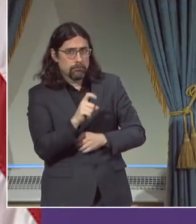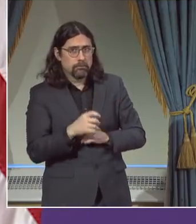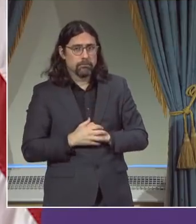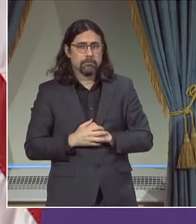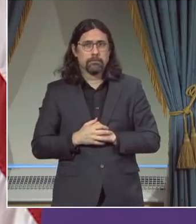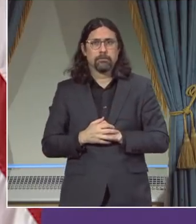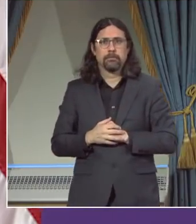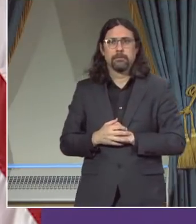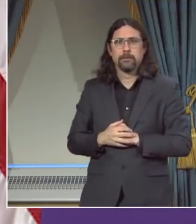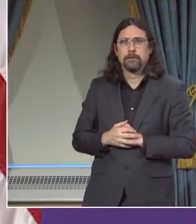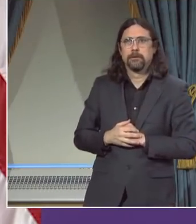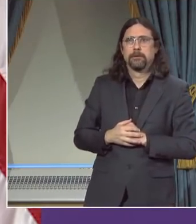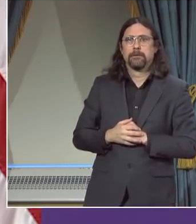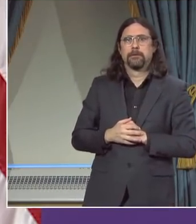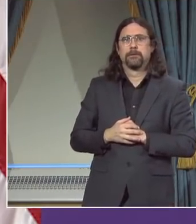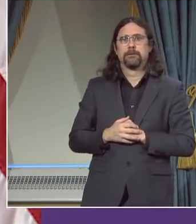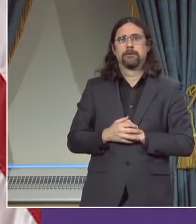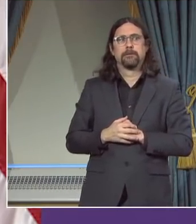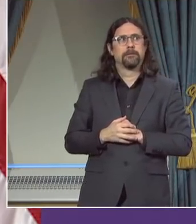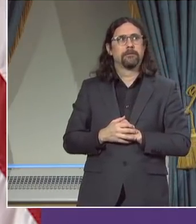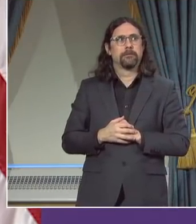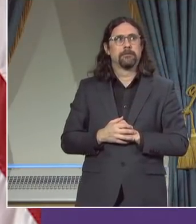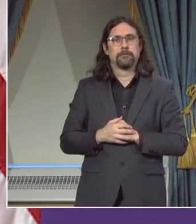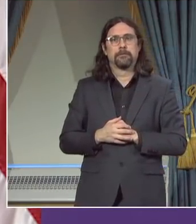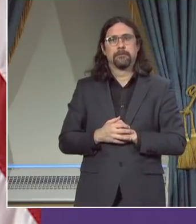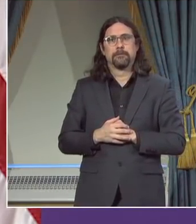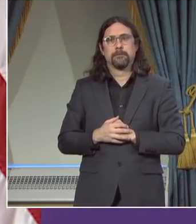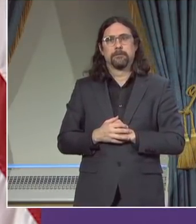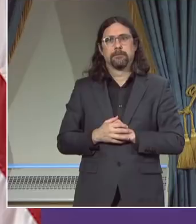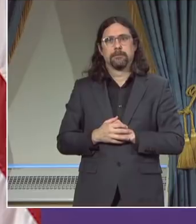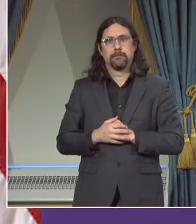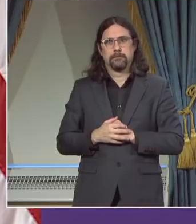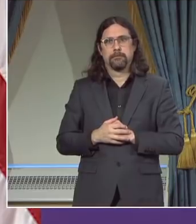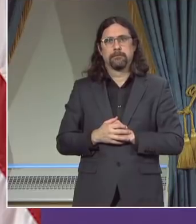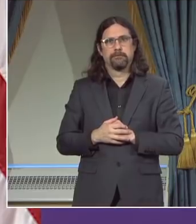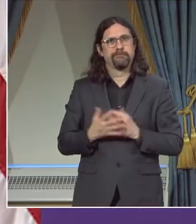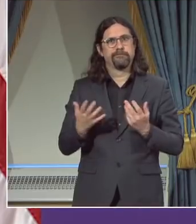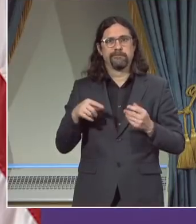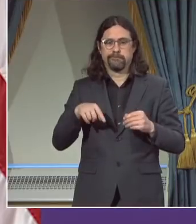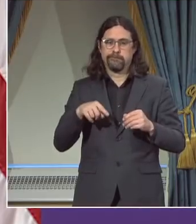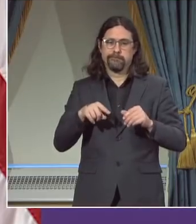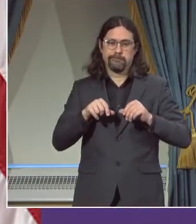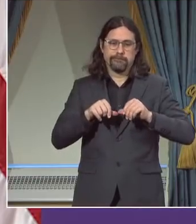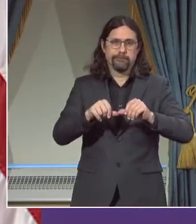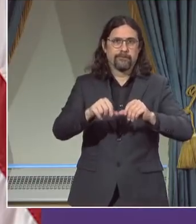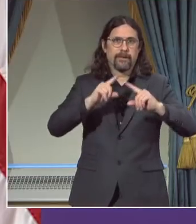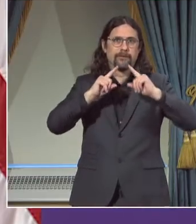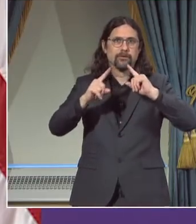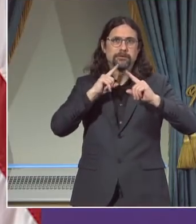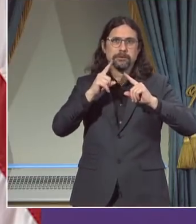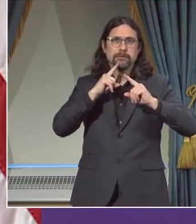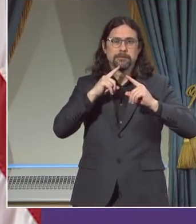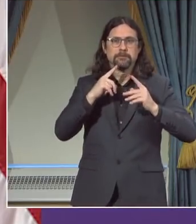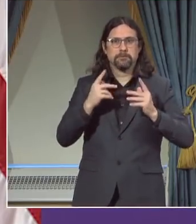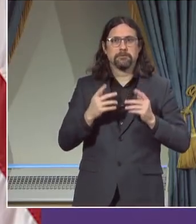CERTAINLY ON CONGREGATING IN THOSE TYPES OF OPEN SPACES. SIDNEY, HERE'S WHERE WE ARE. IWIT LLB E AN